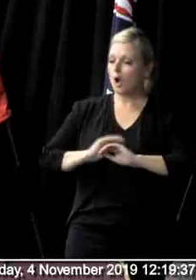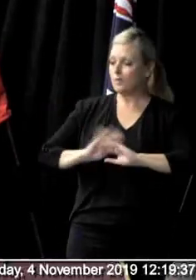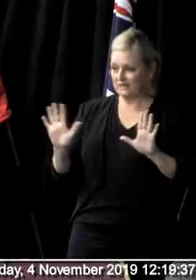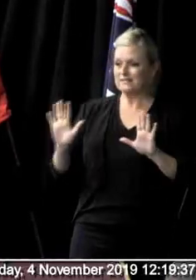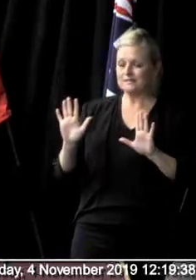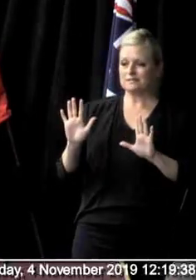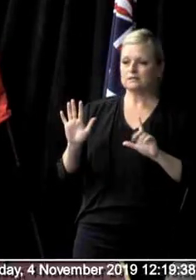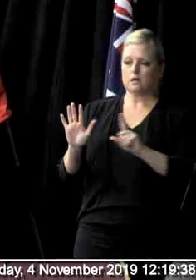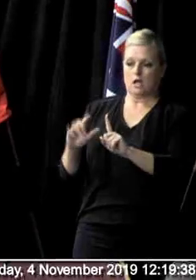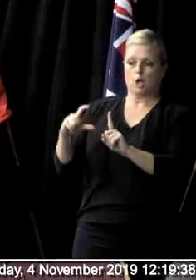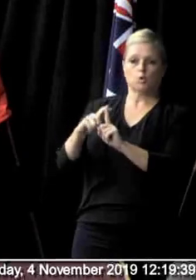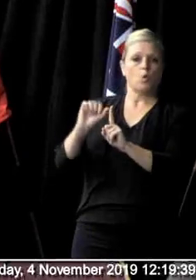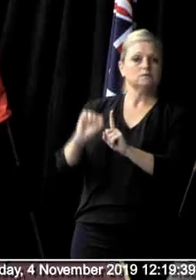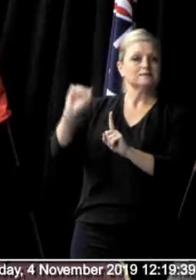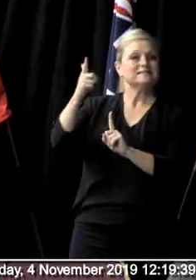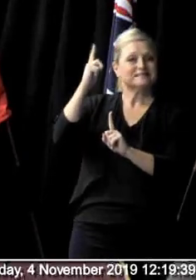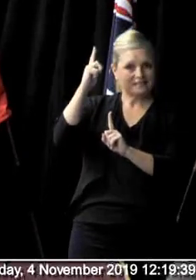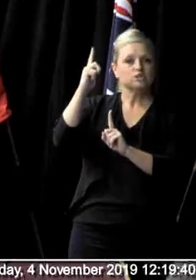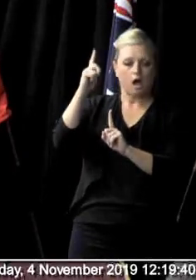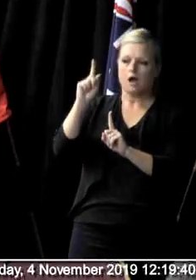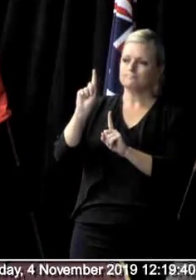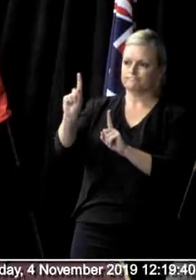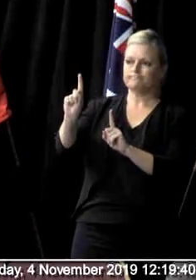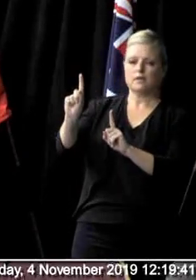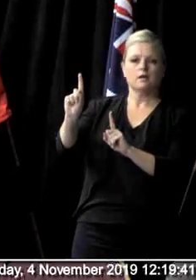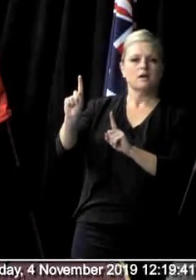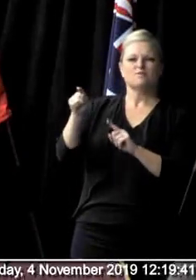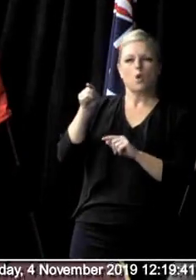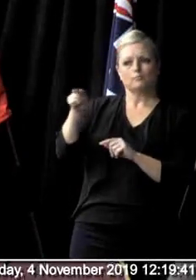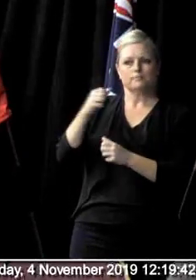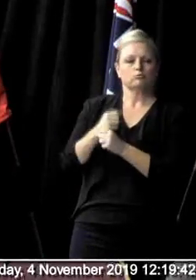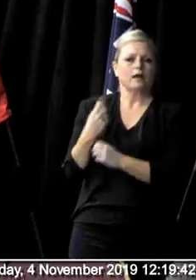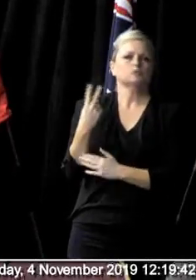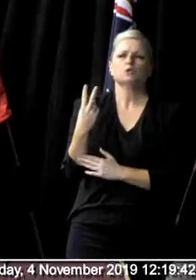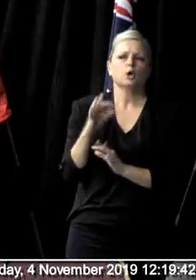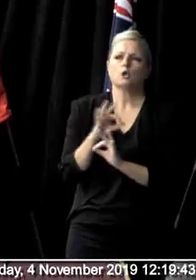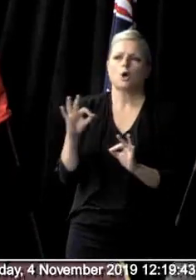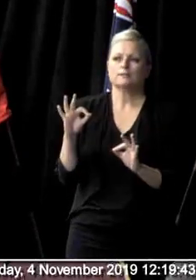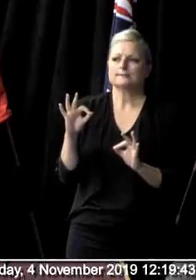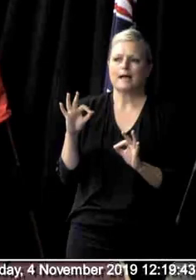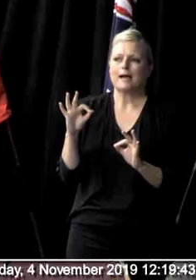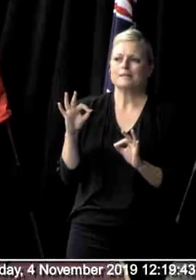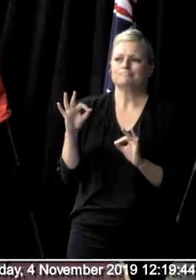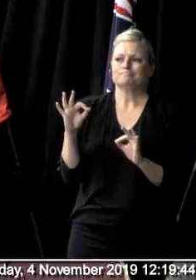my daughter had for year 2 wasn’t a great match.